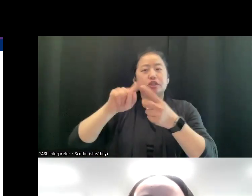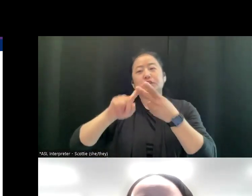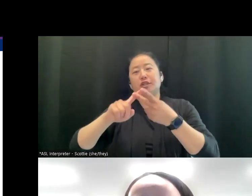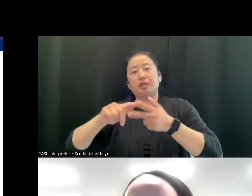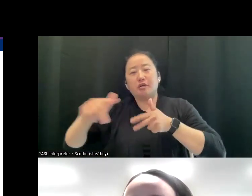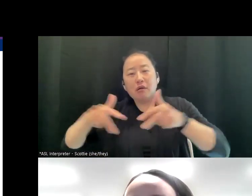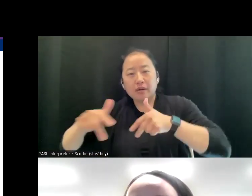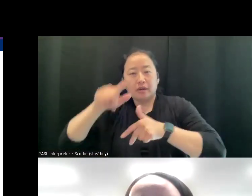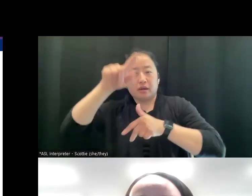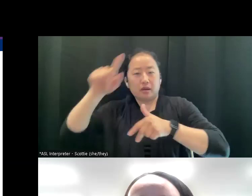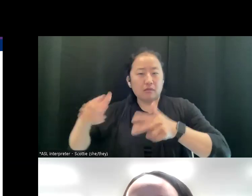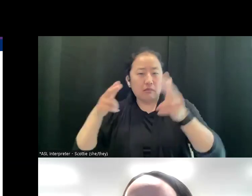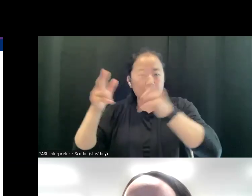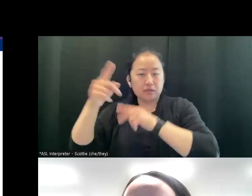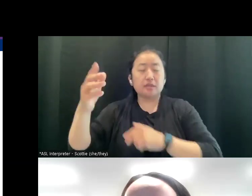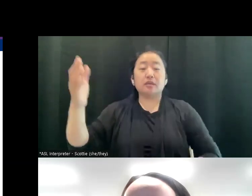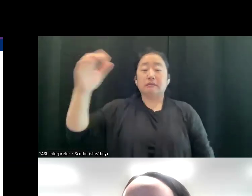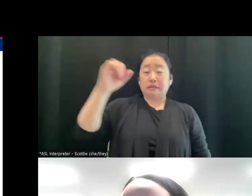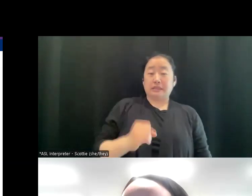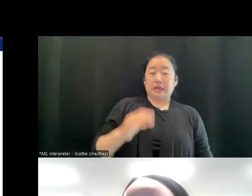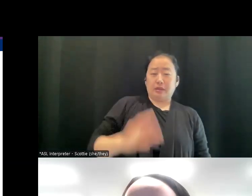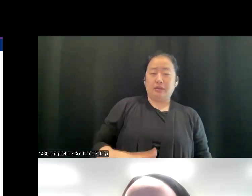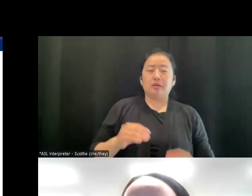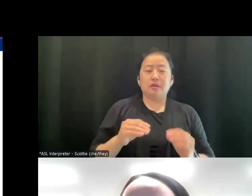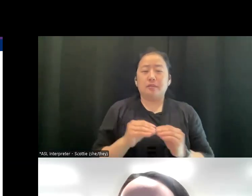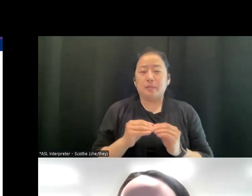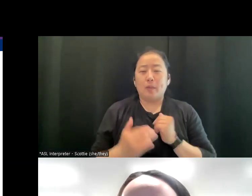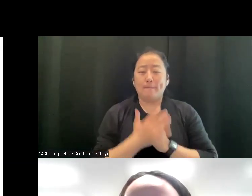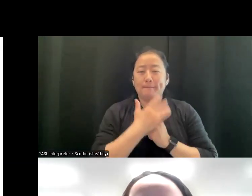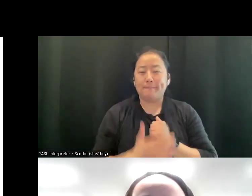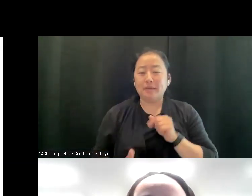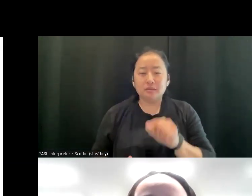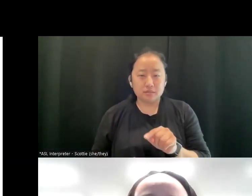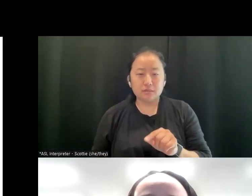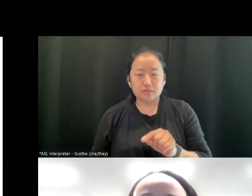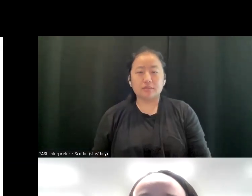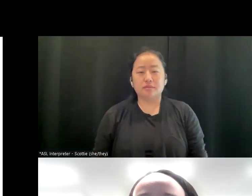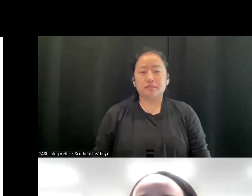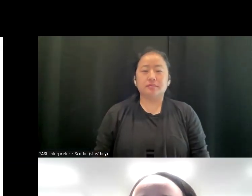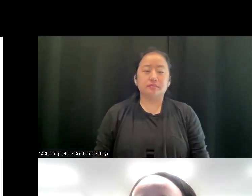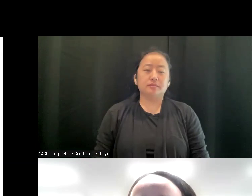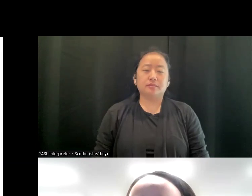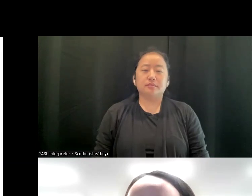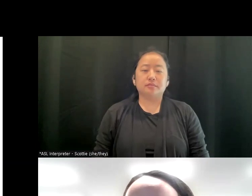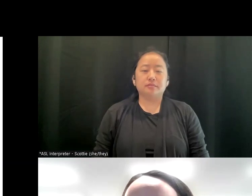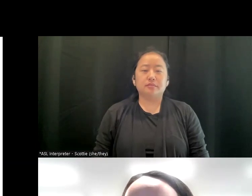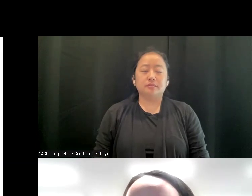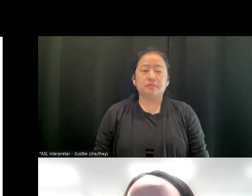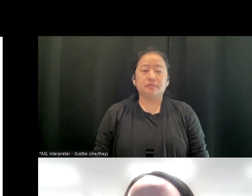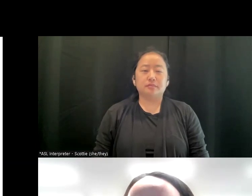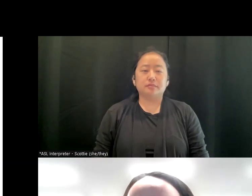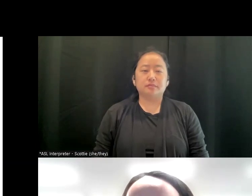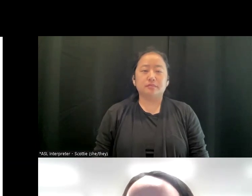for less mountainous activities. So in talking about recreation,